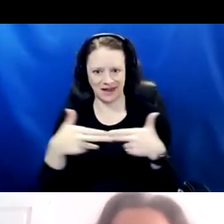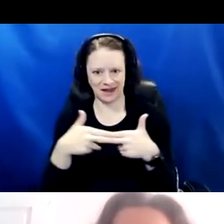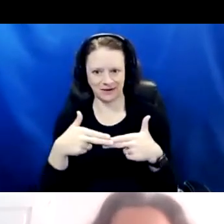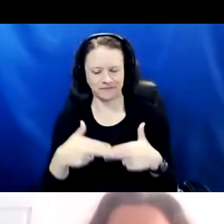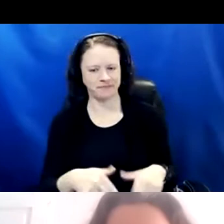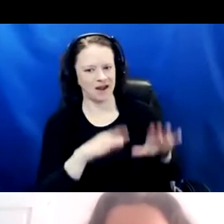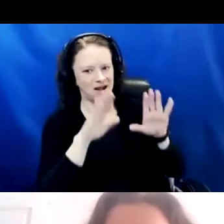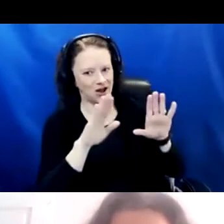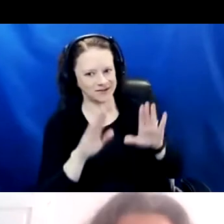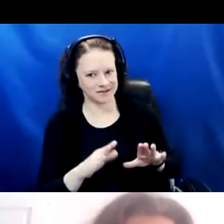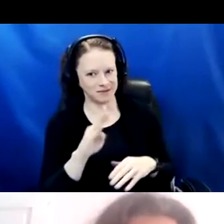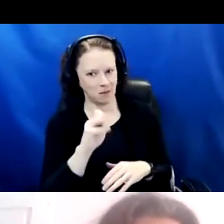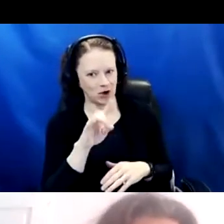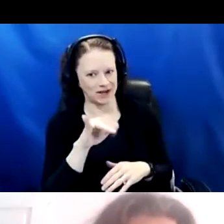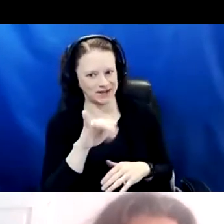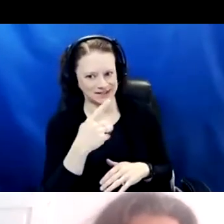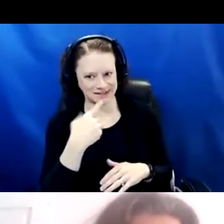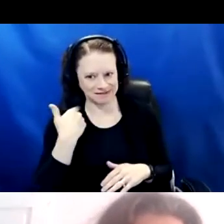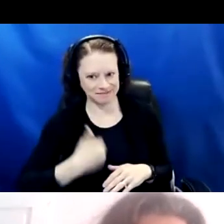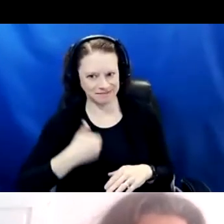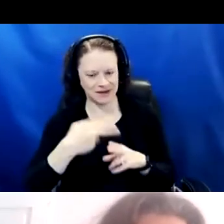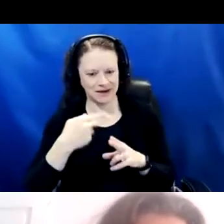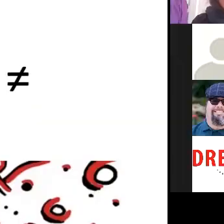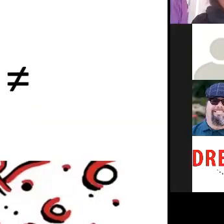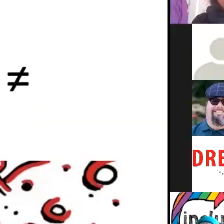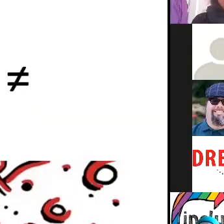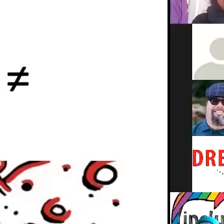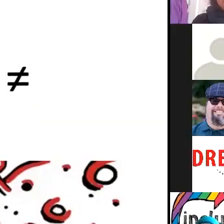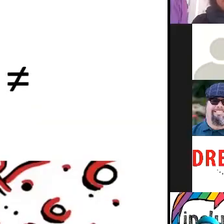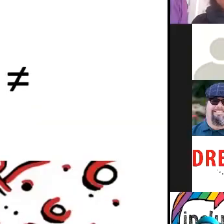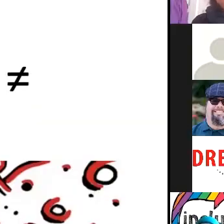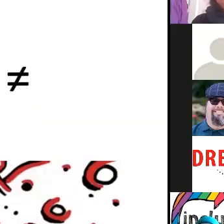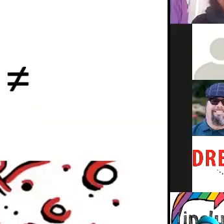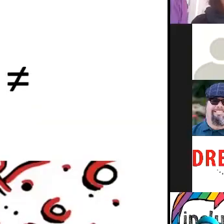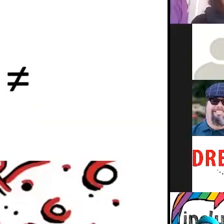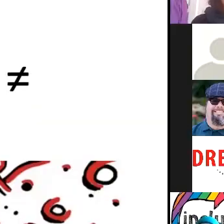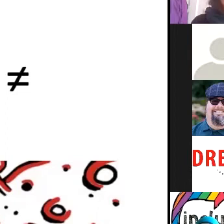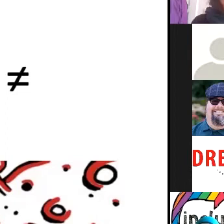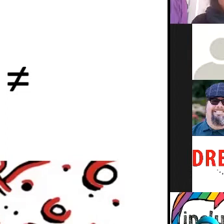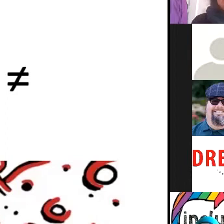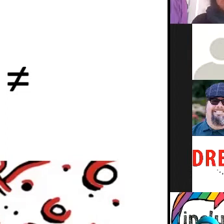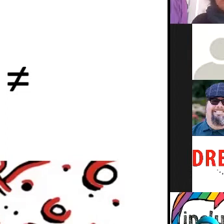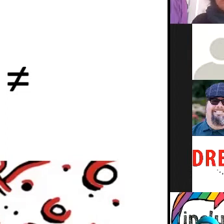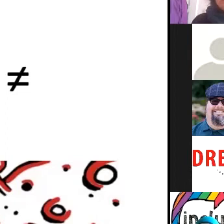So as Claudia said, my name is Brandie Sendziak. I'm the supervising attorney at Independent Living Resource Center, San Francisco